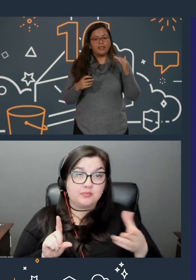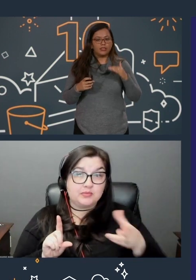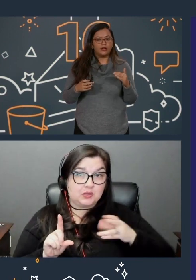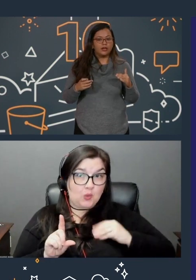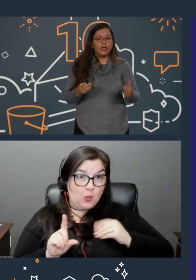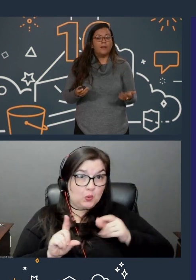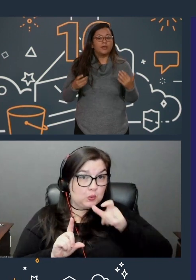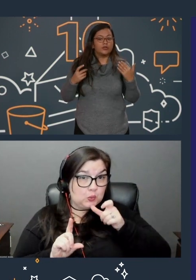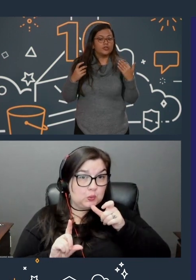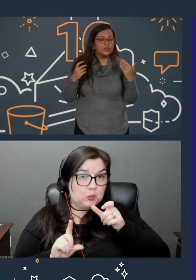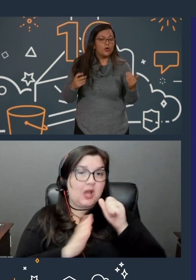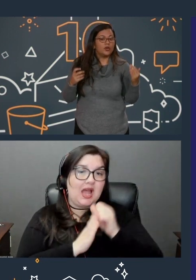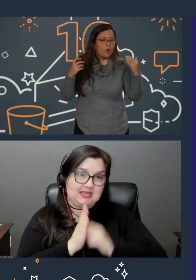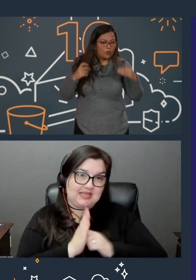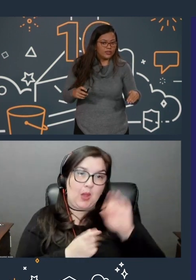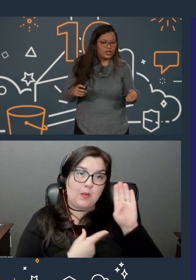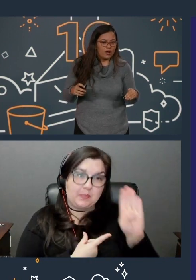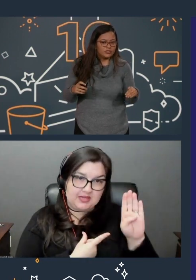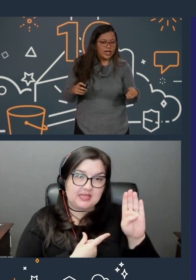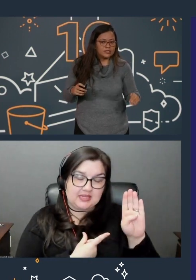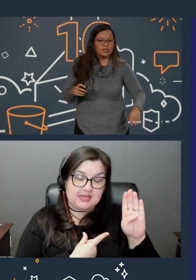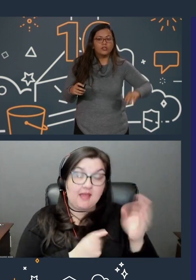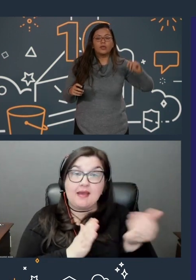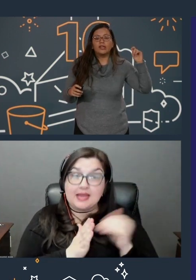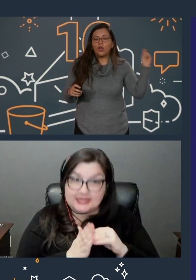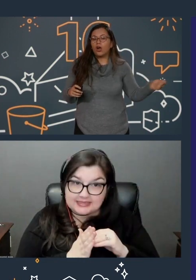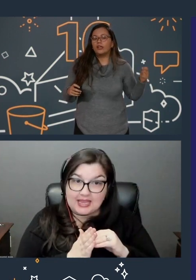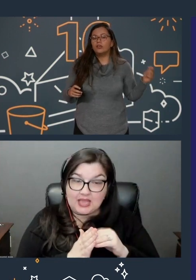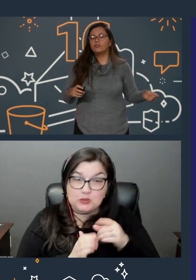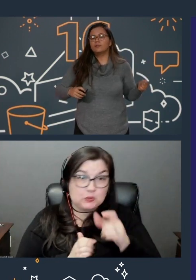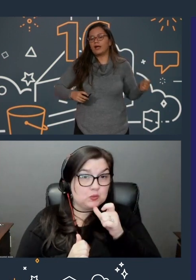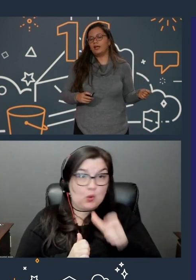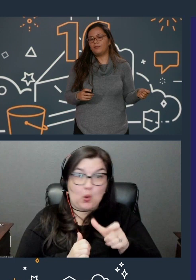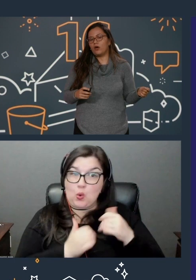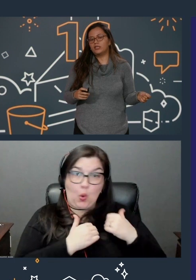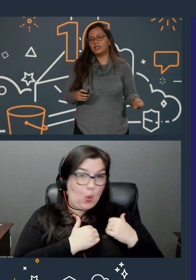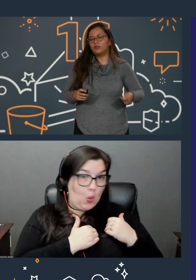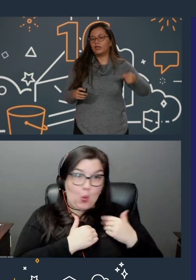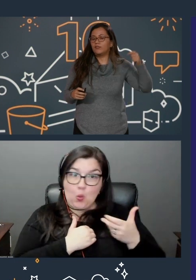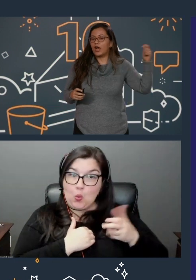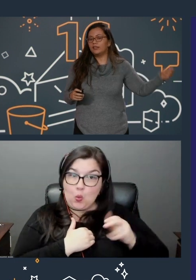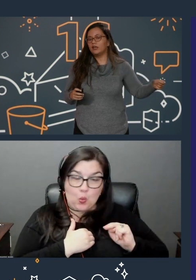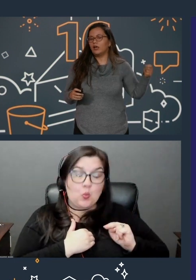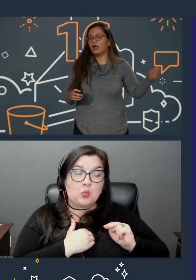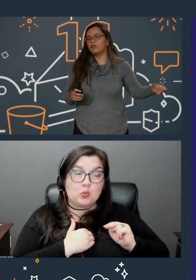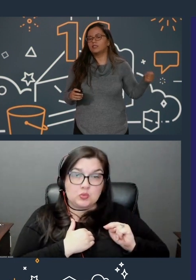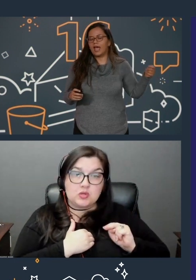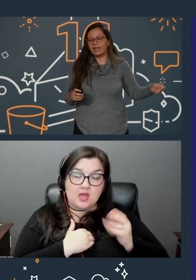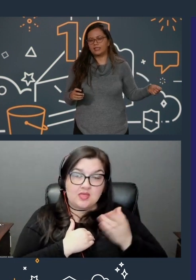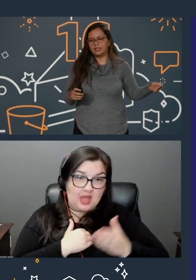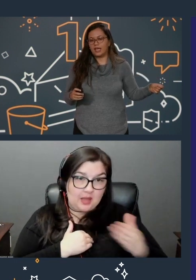And third, because you don't own the objects, you cannot use bucket policy to give other accounts access